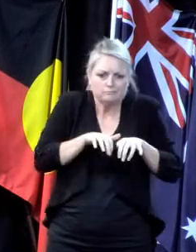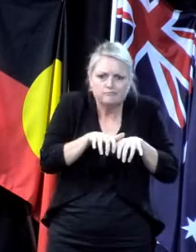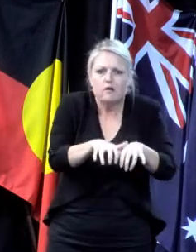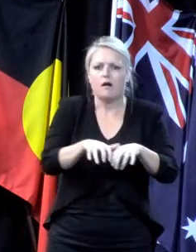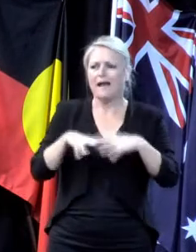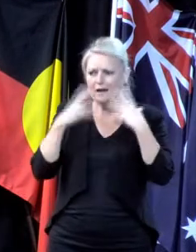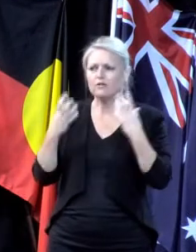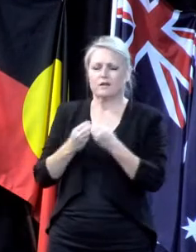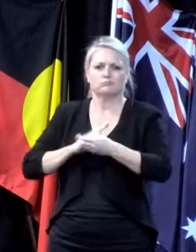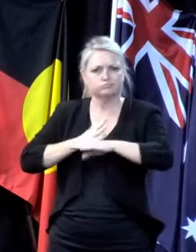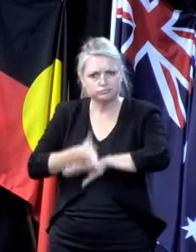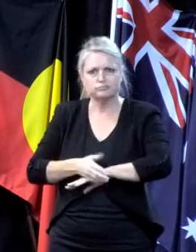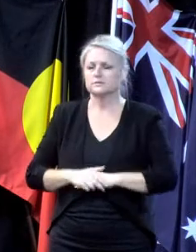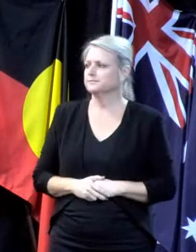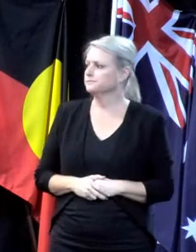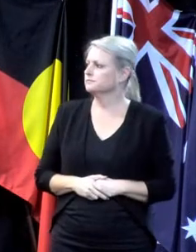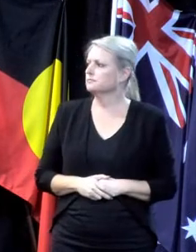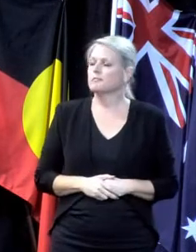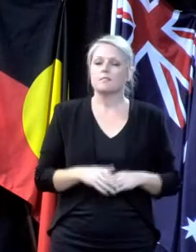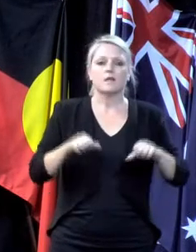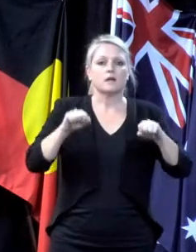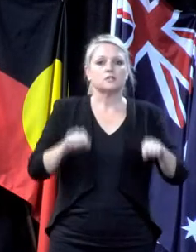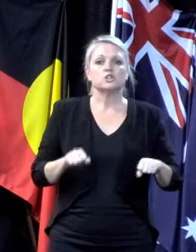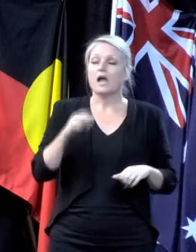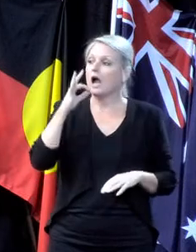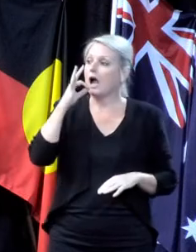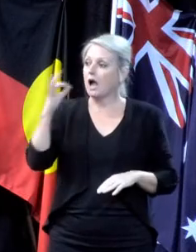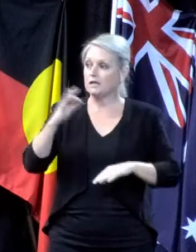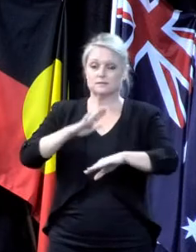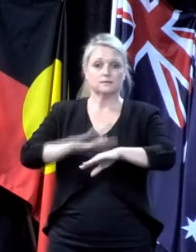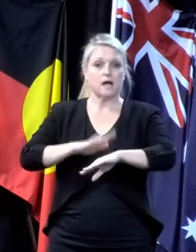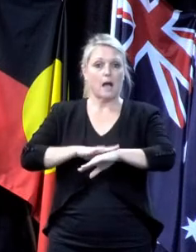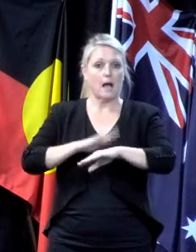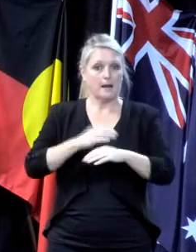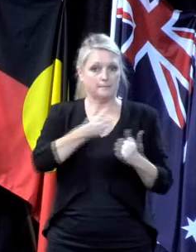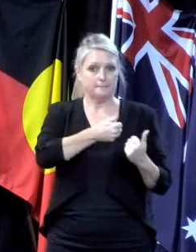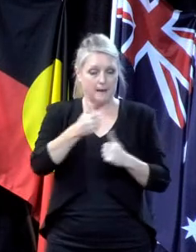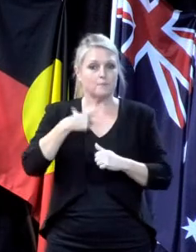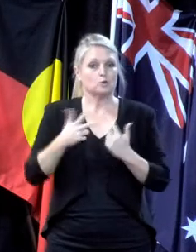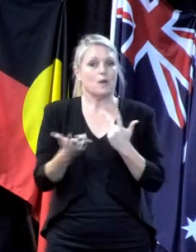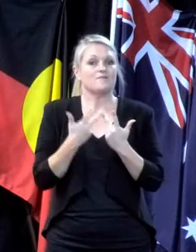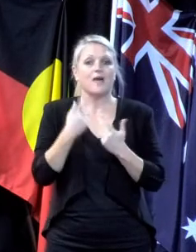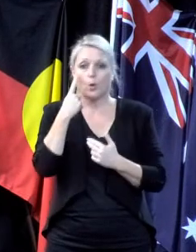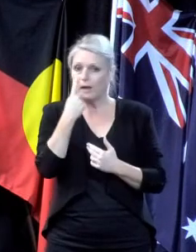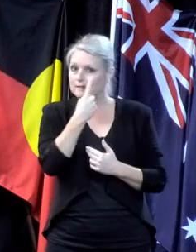Dr Mellifont, are we... How are we going for time, bearing in mind we have some other witnesses? We do. We’ll be another 15 minutes.